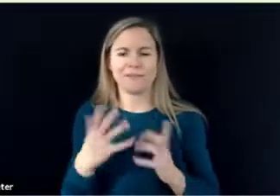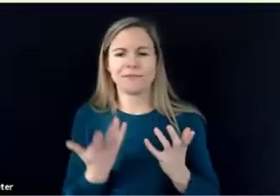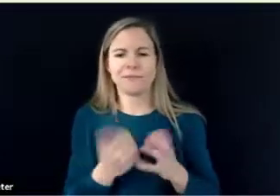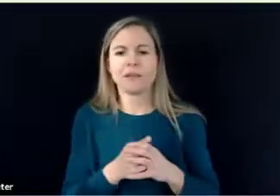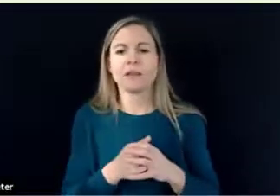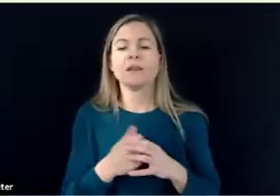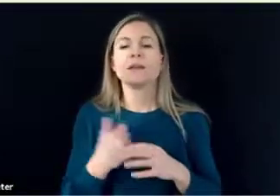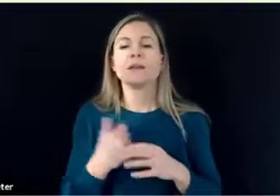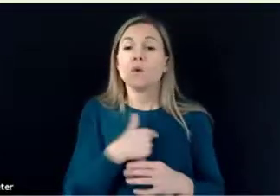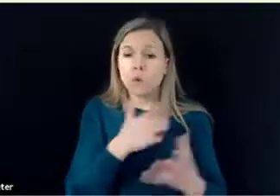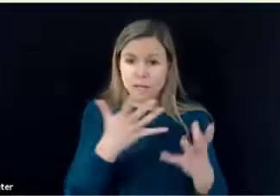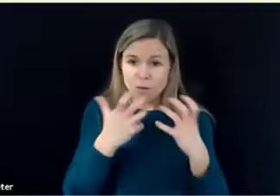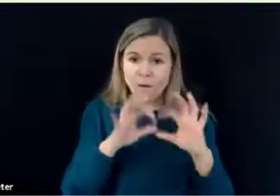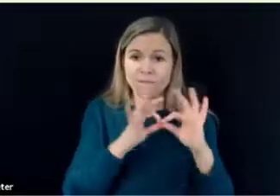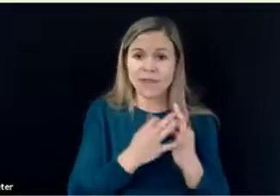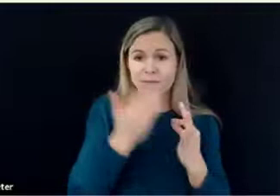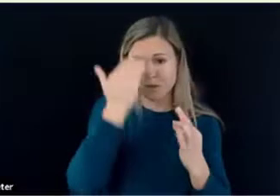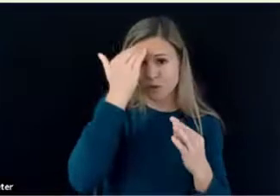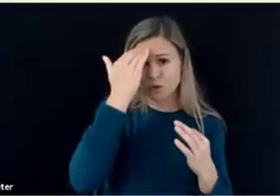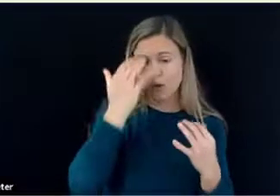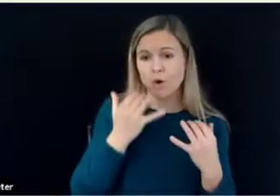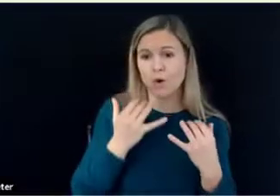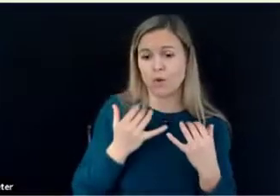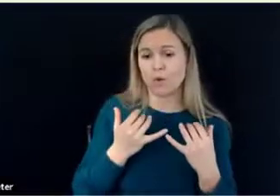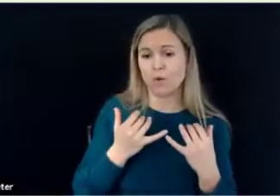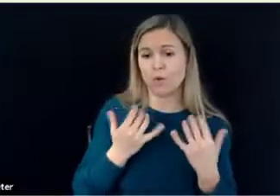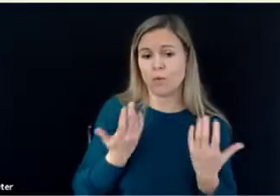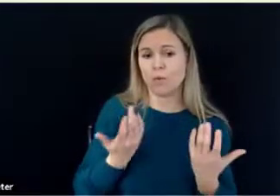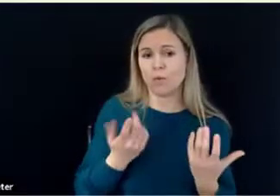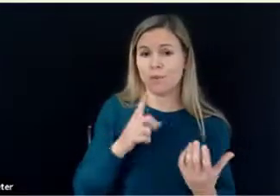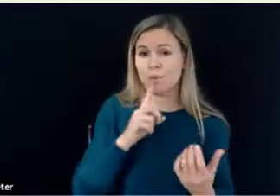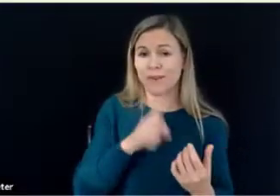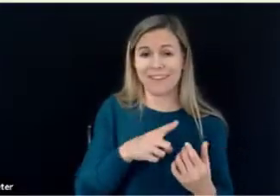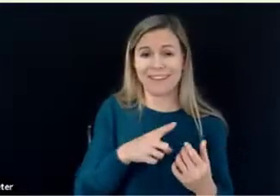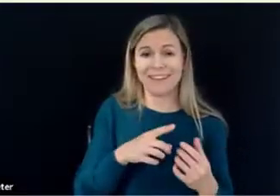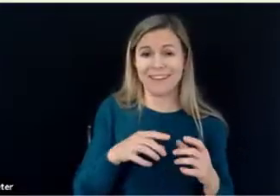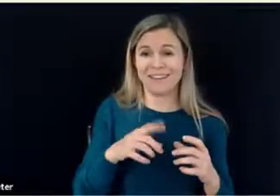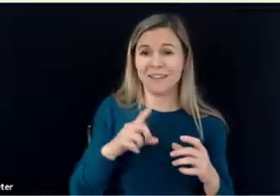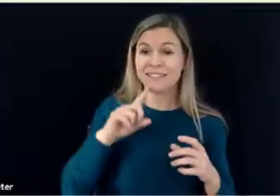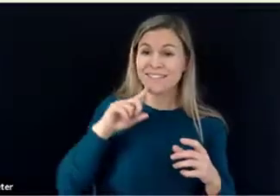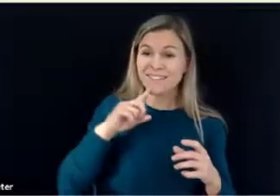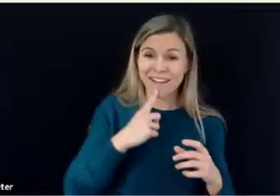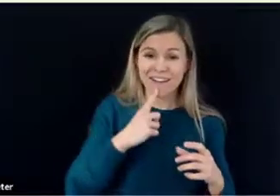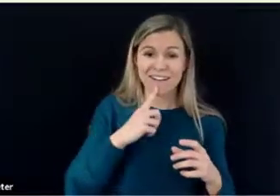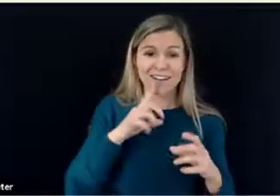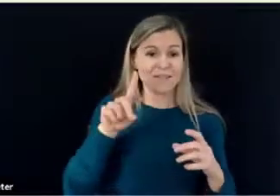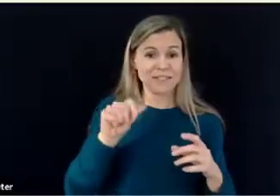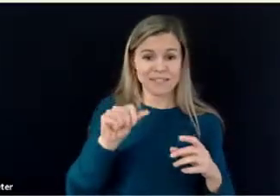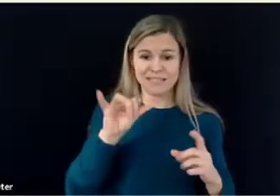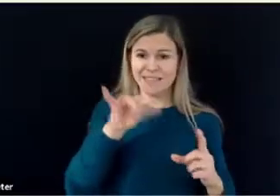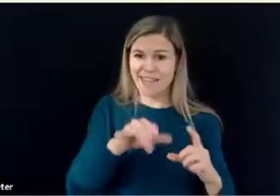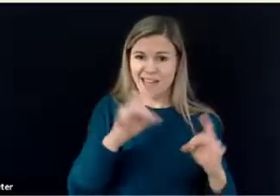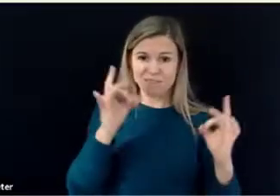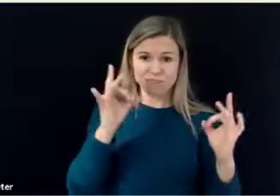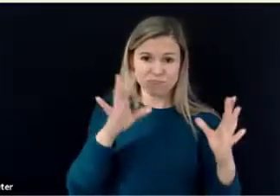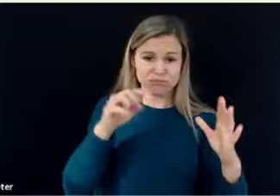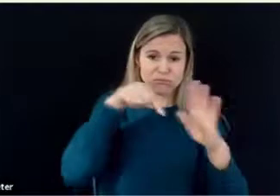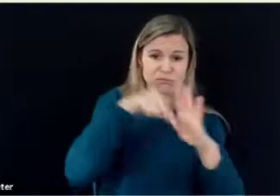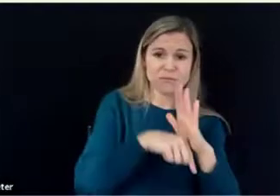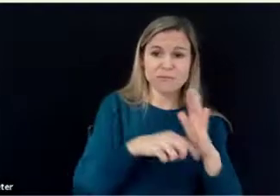the severity of the disease is not set in stone, and no one really knows